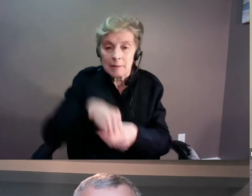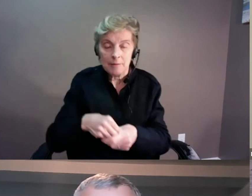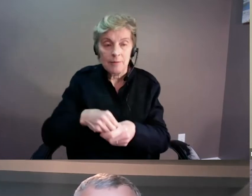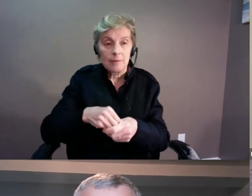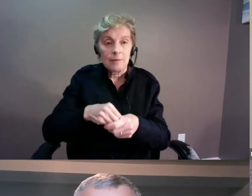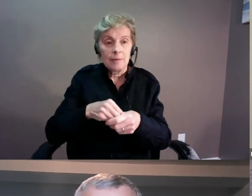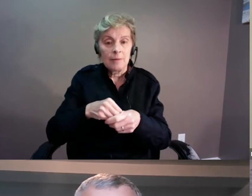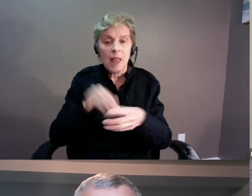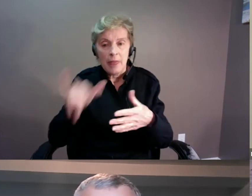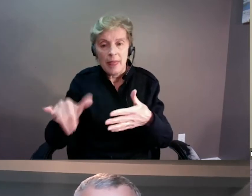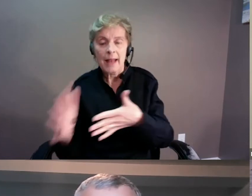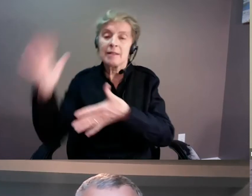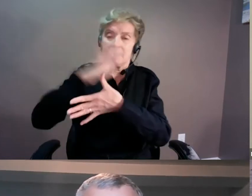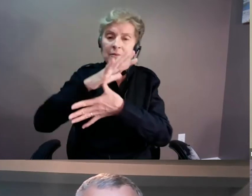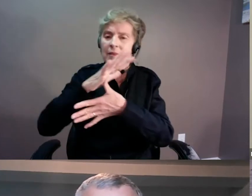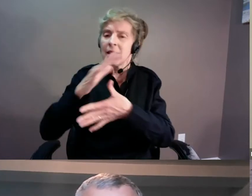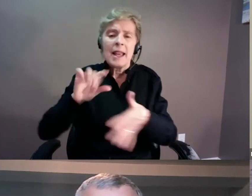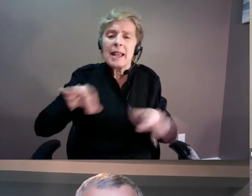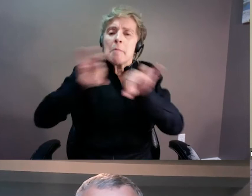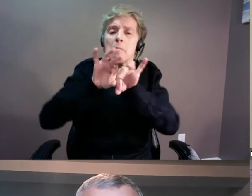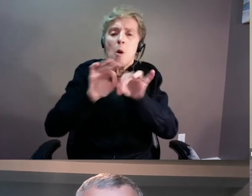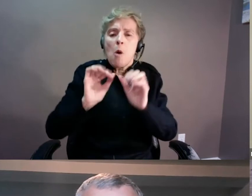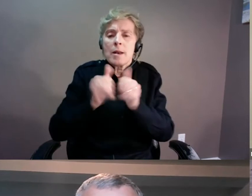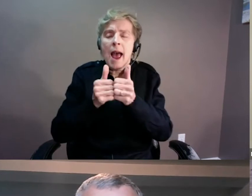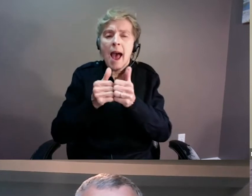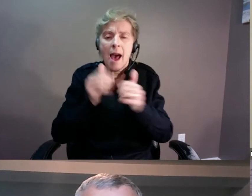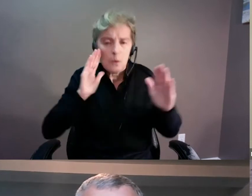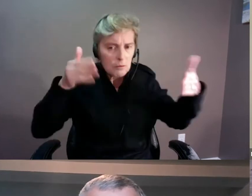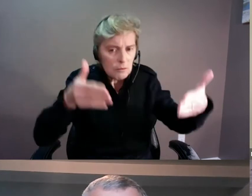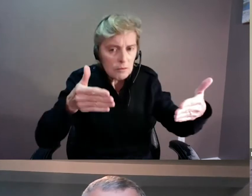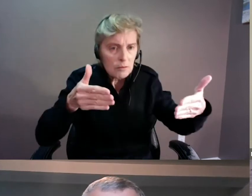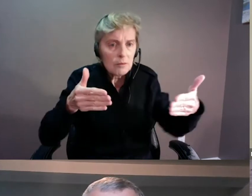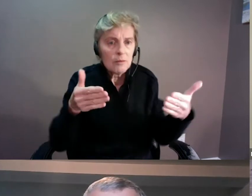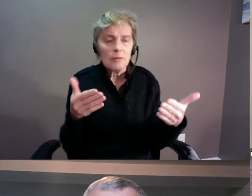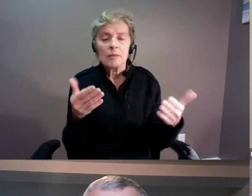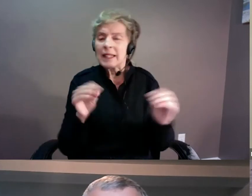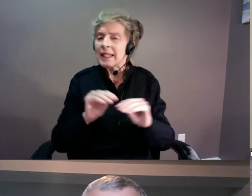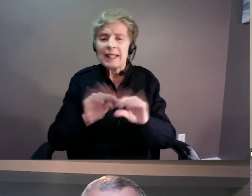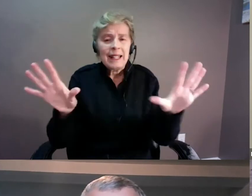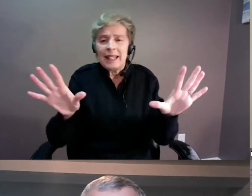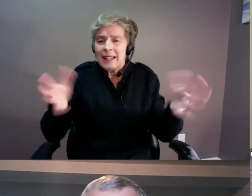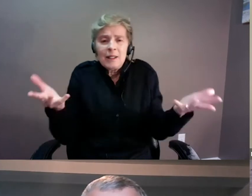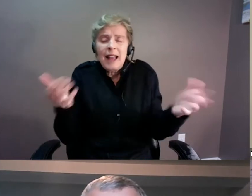the key is the most important way to do this is to make it so clear in everything we say and do,